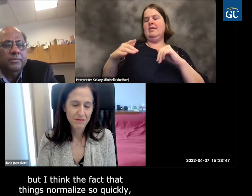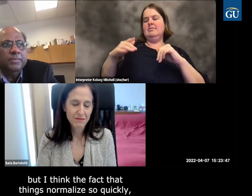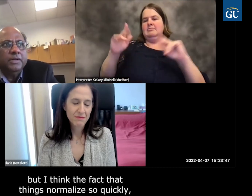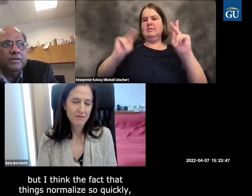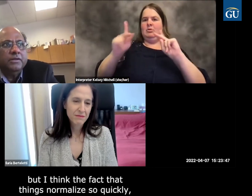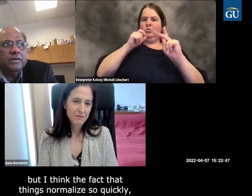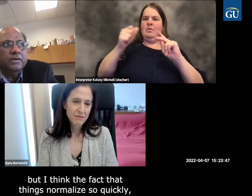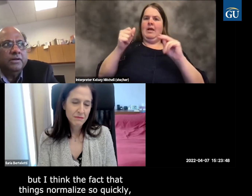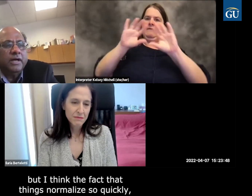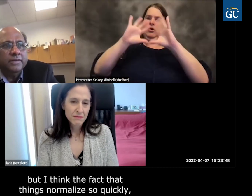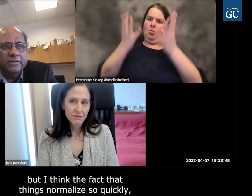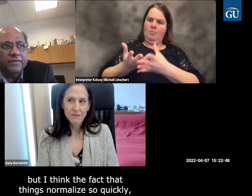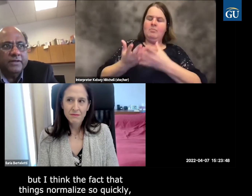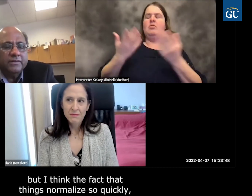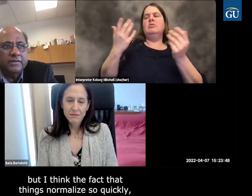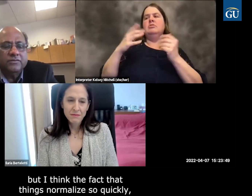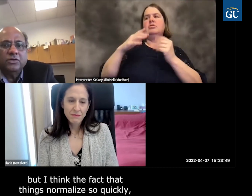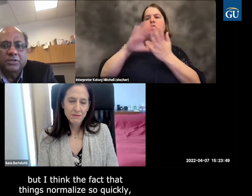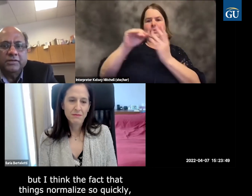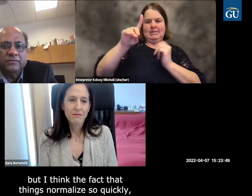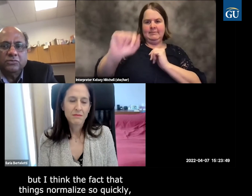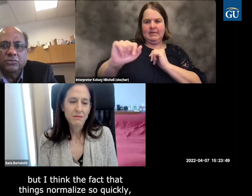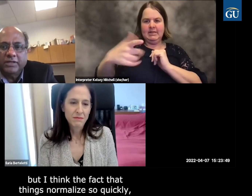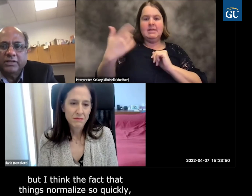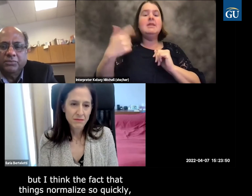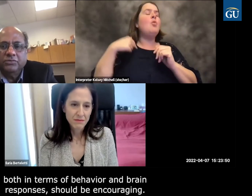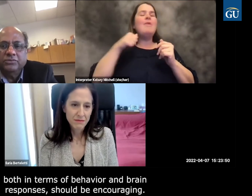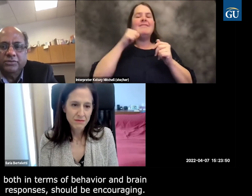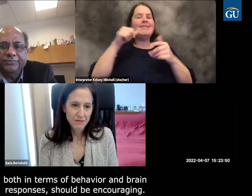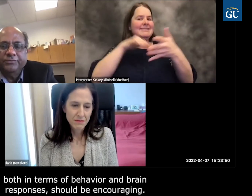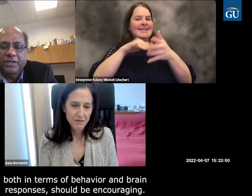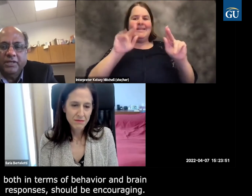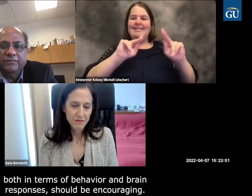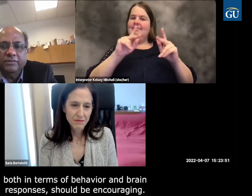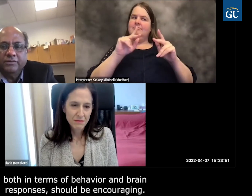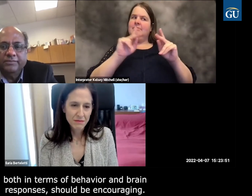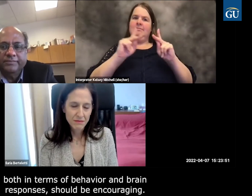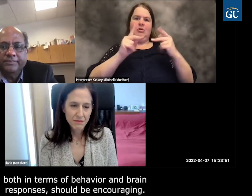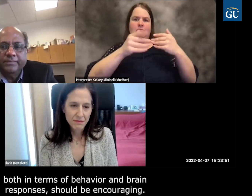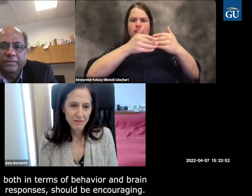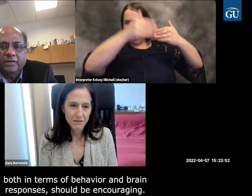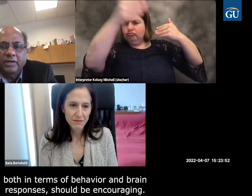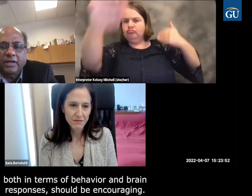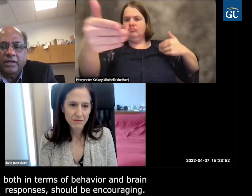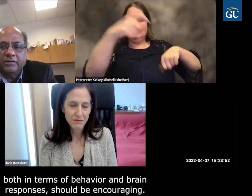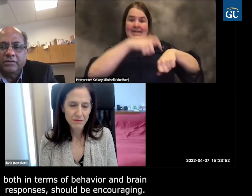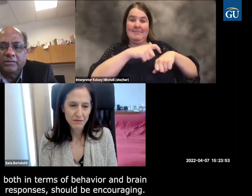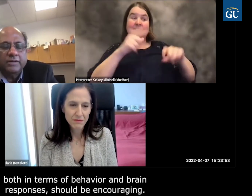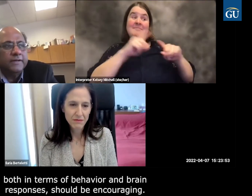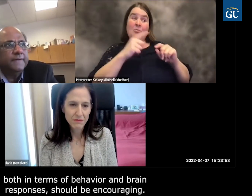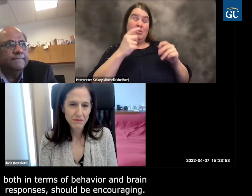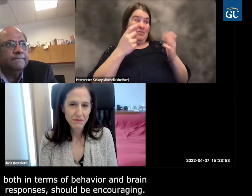but i think the fact that things normalize so quickly both in terms of behavior